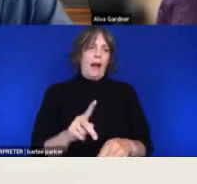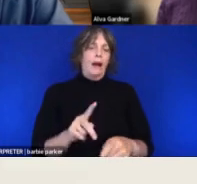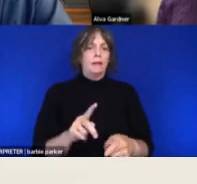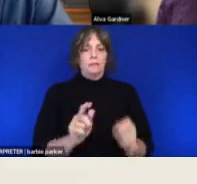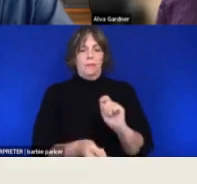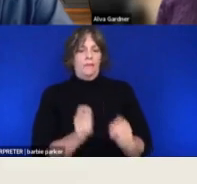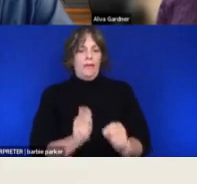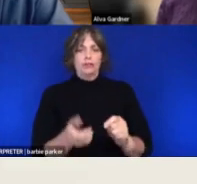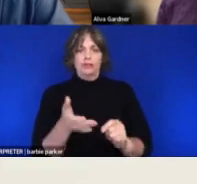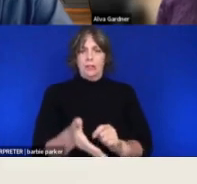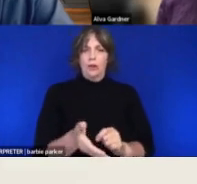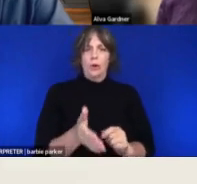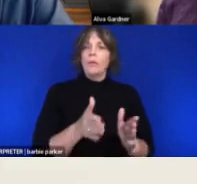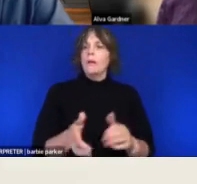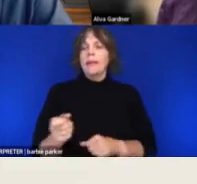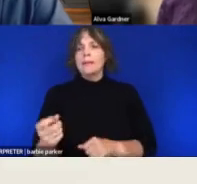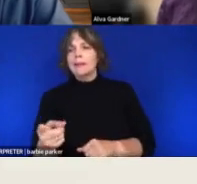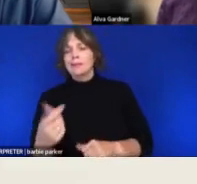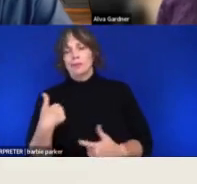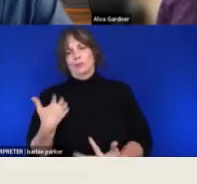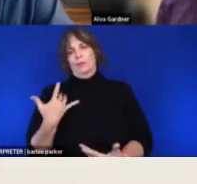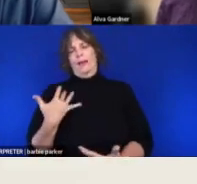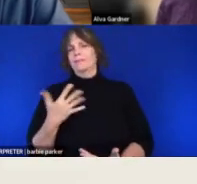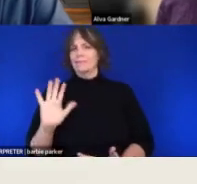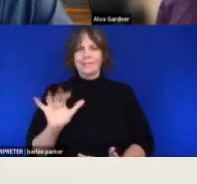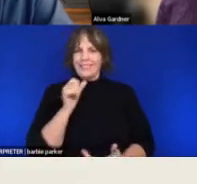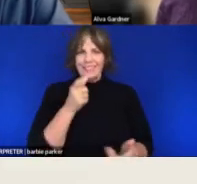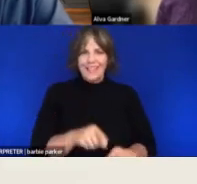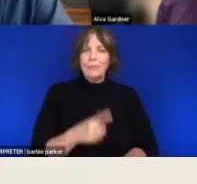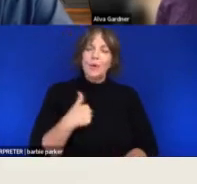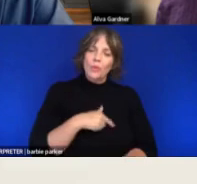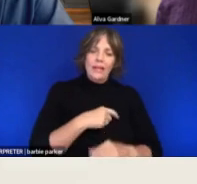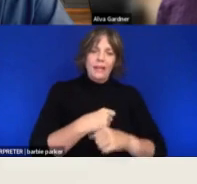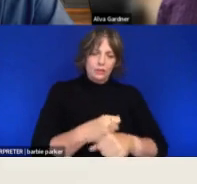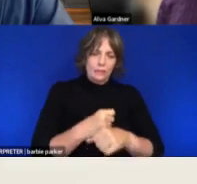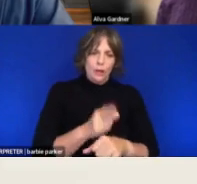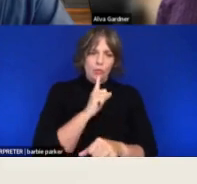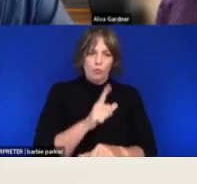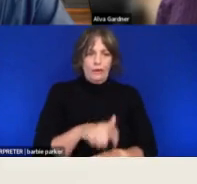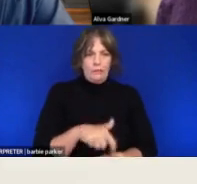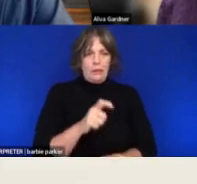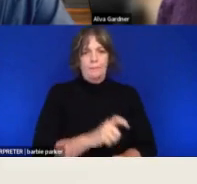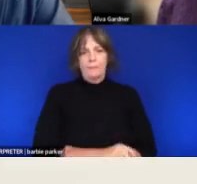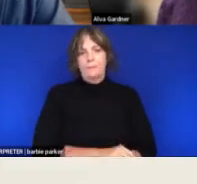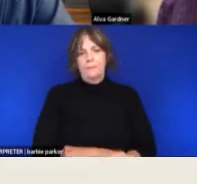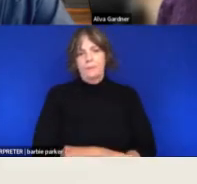your plans not for a year from now, we're going to wait. That doesn't happen. We need to make it real time, and the staff